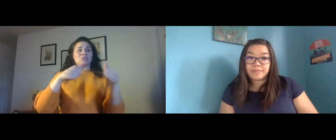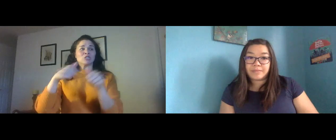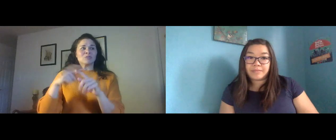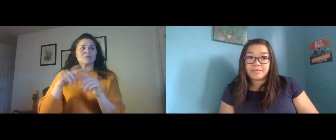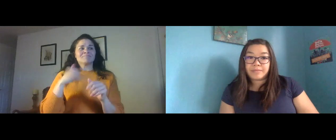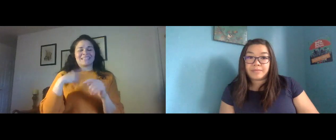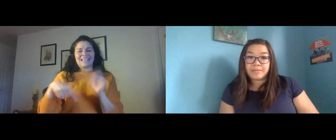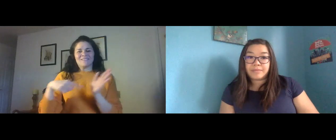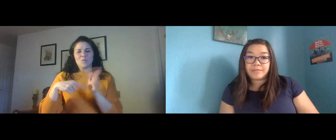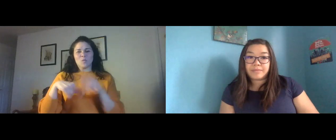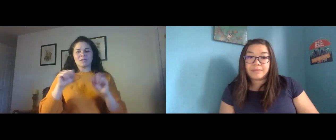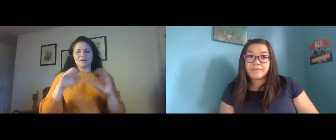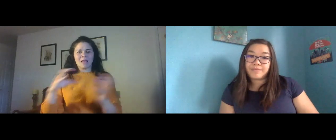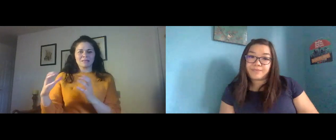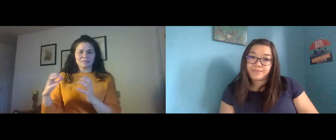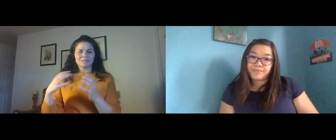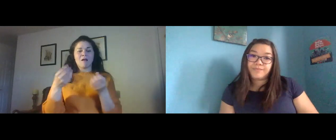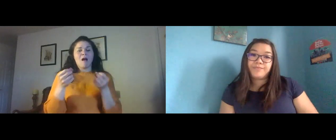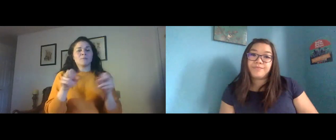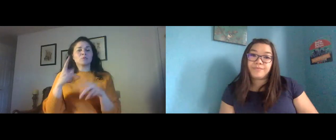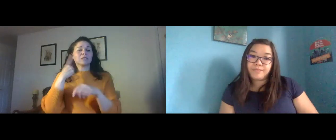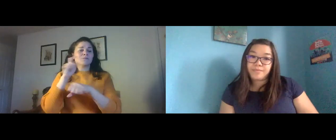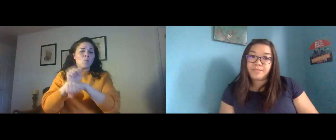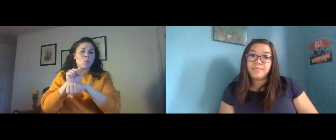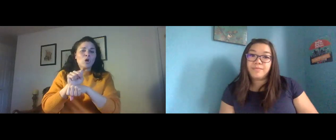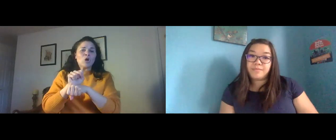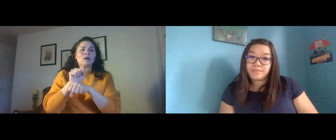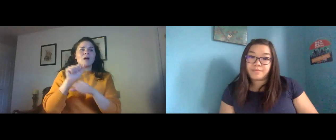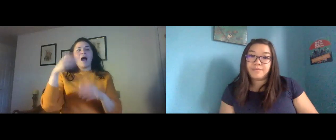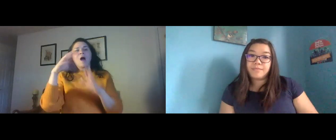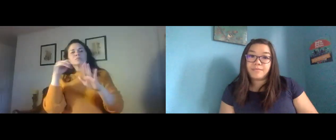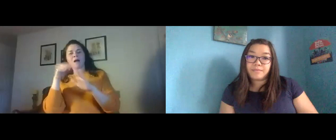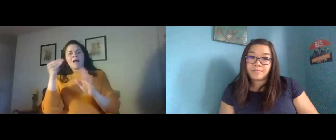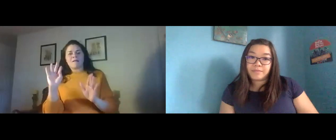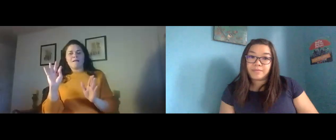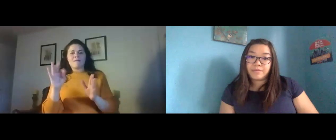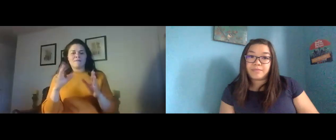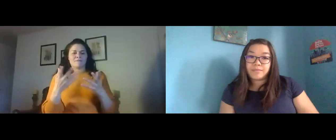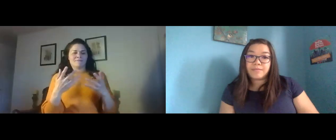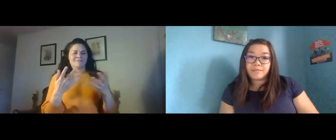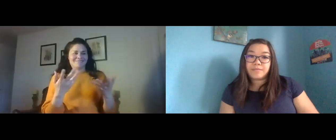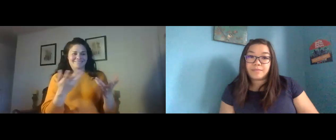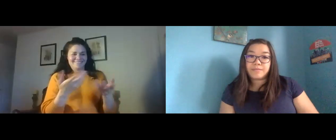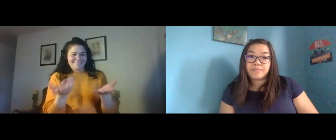but then I realized I couldn’t afford to take classes. So what were my opportunities for work?